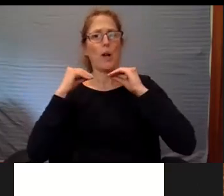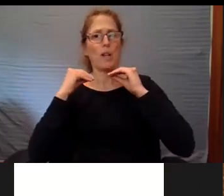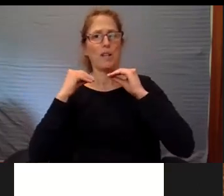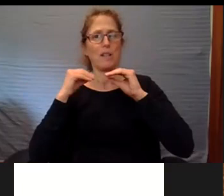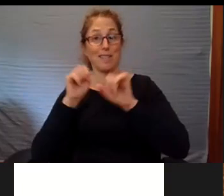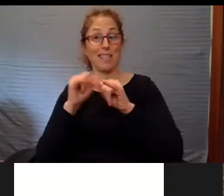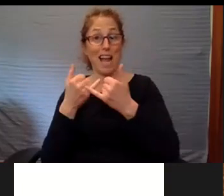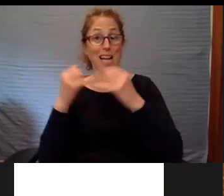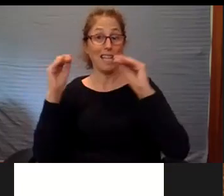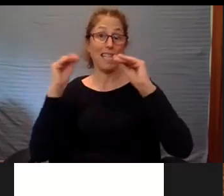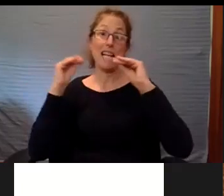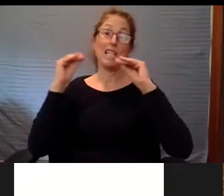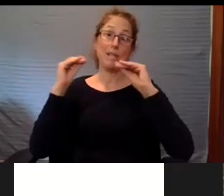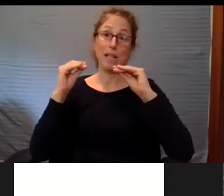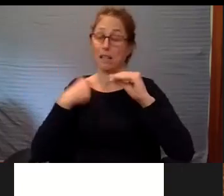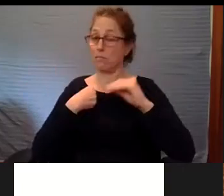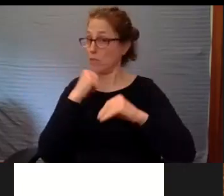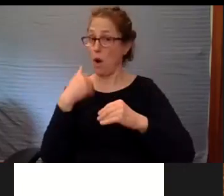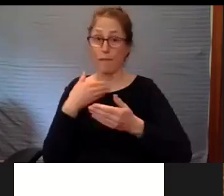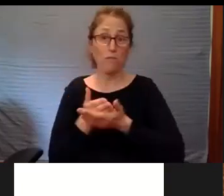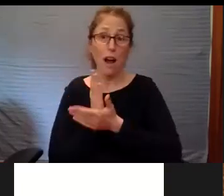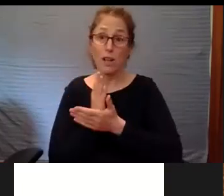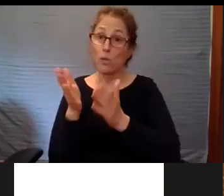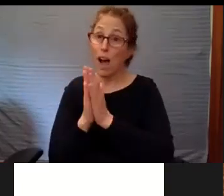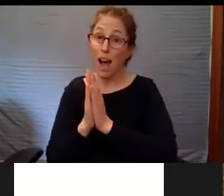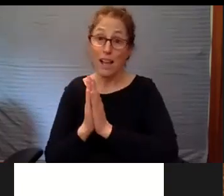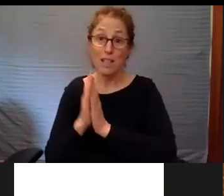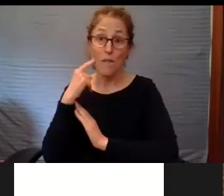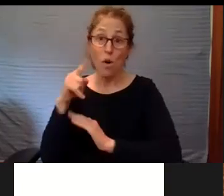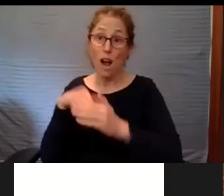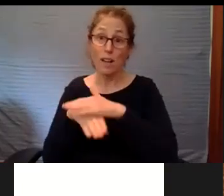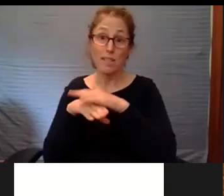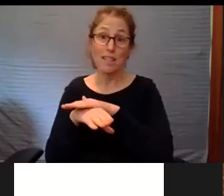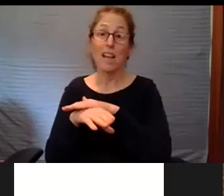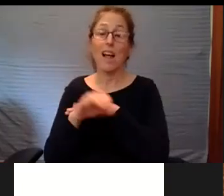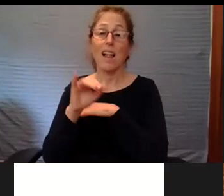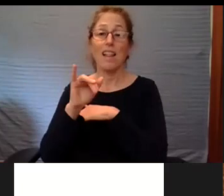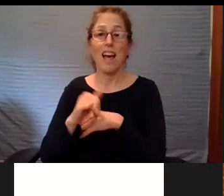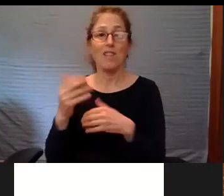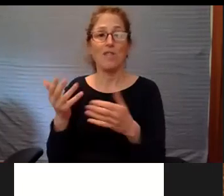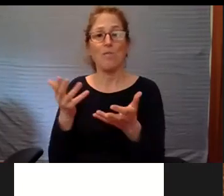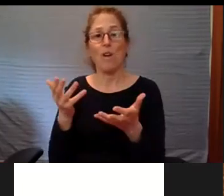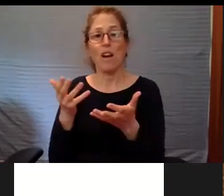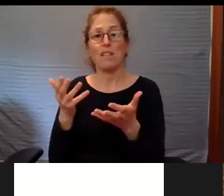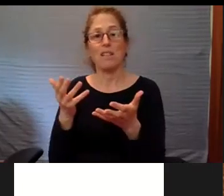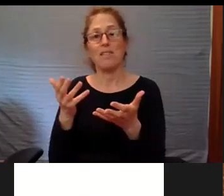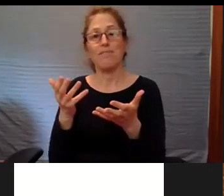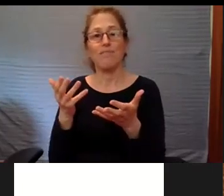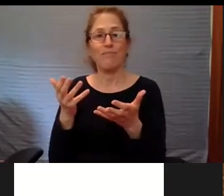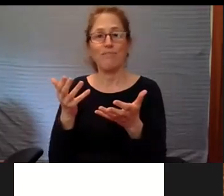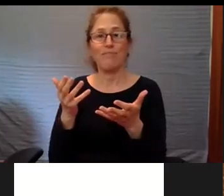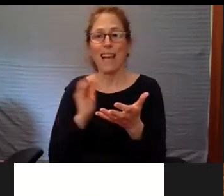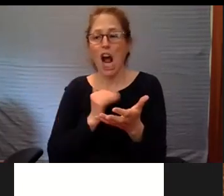that we do not have the right to ask for accessibility, that's what our -- our feeling of being uncomfortable